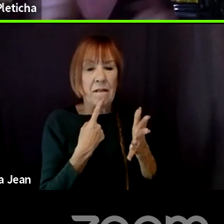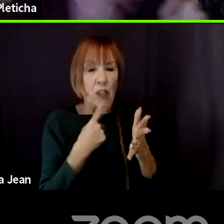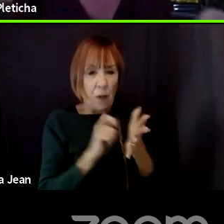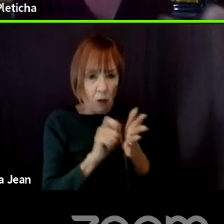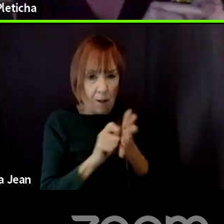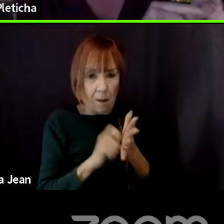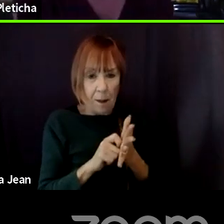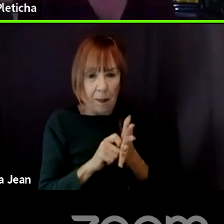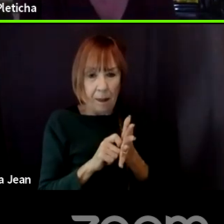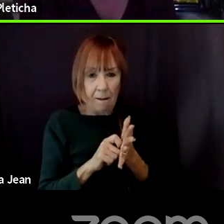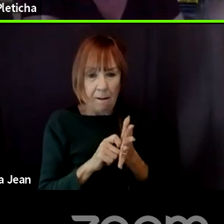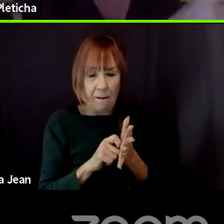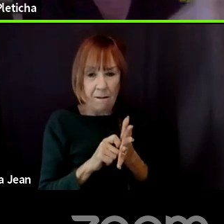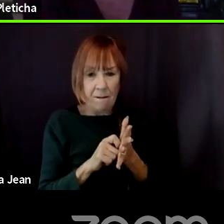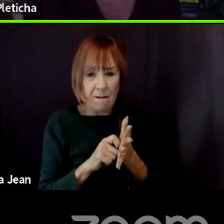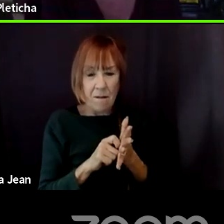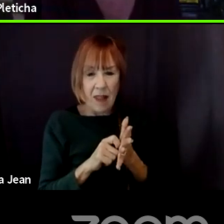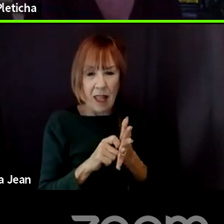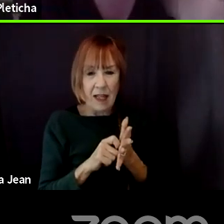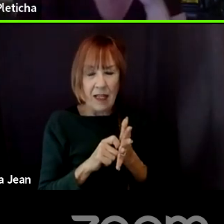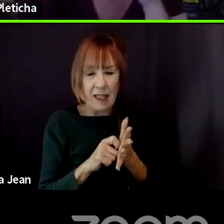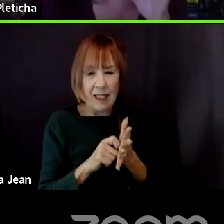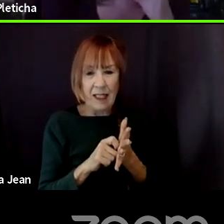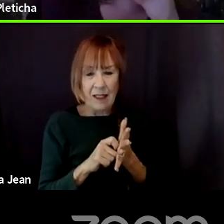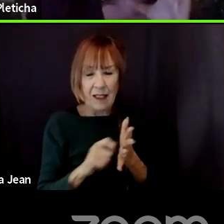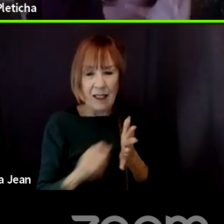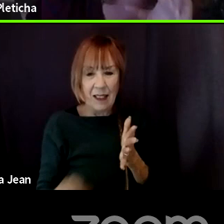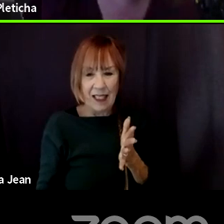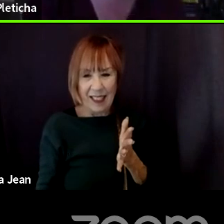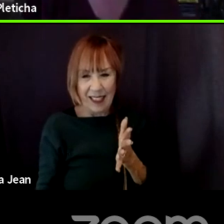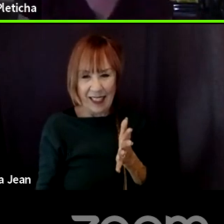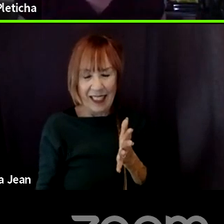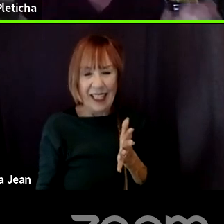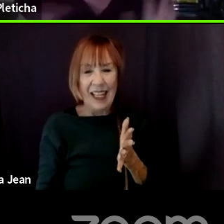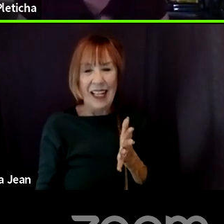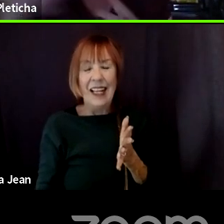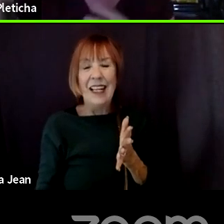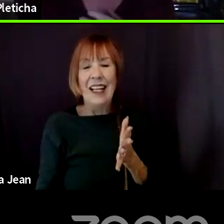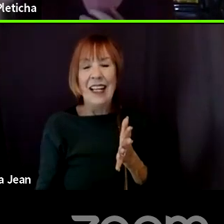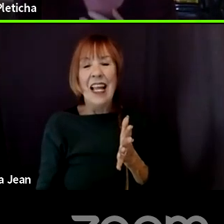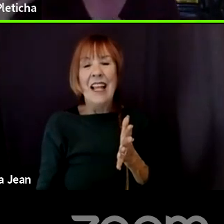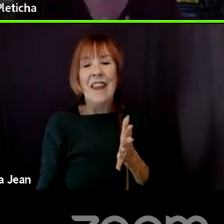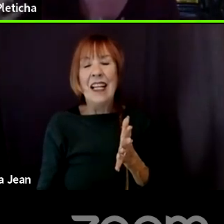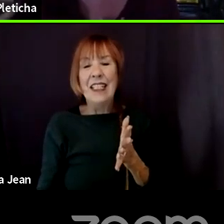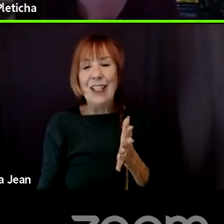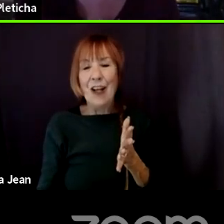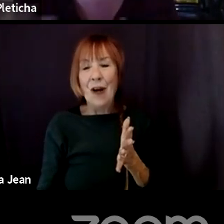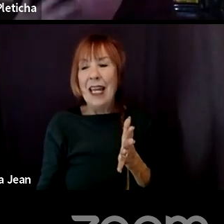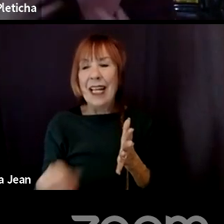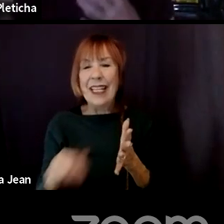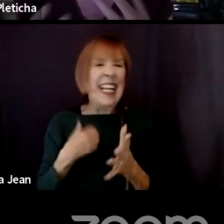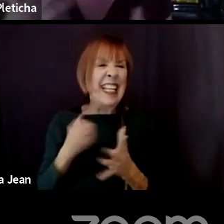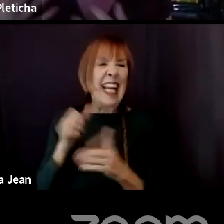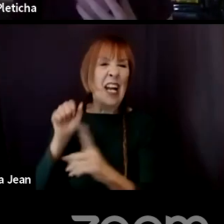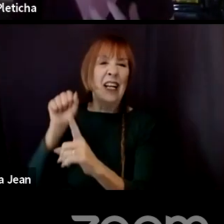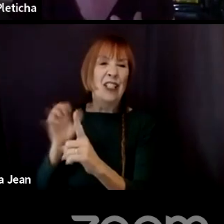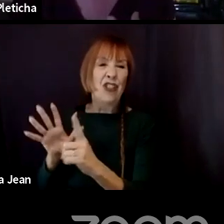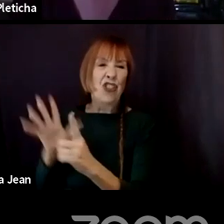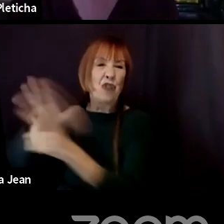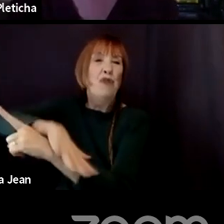that's why I changed this specific thing that I was gonna change anyways. But it's like they a lot of times someone's giving a note,